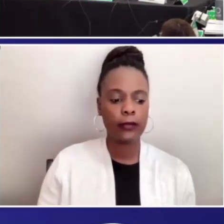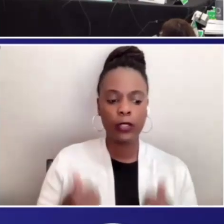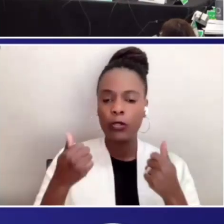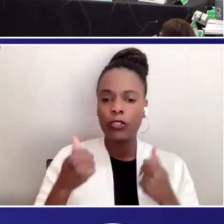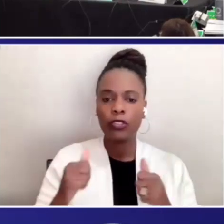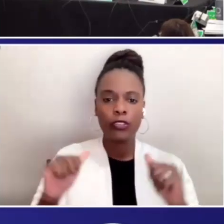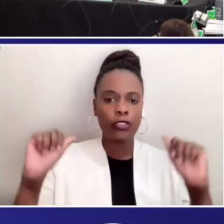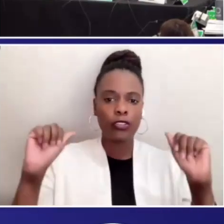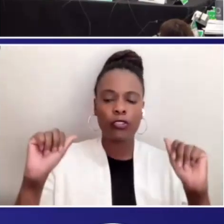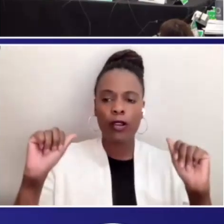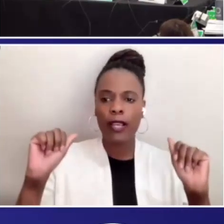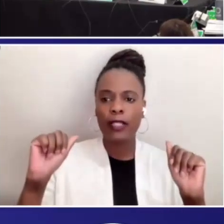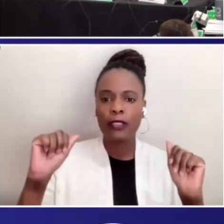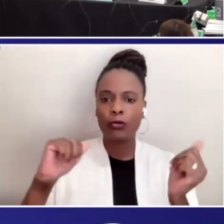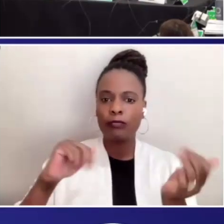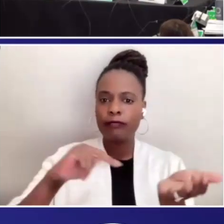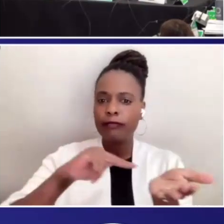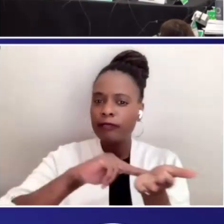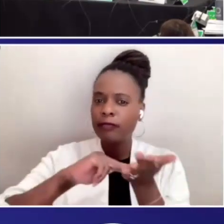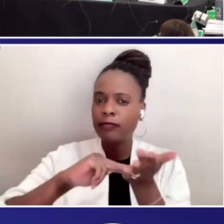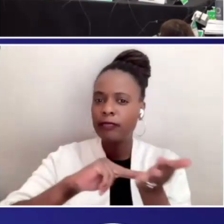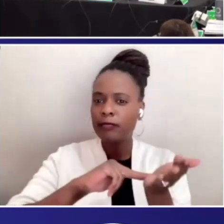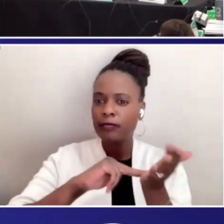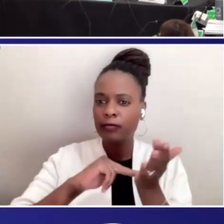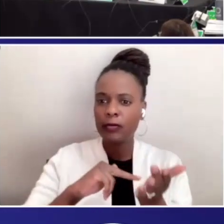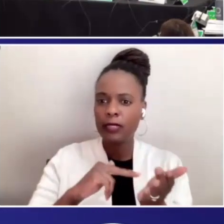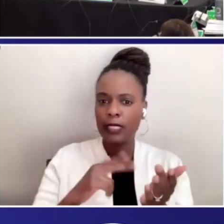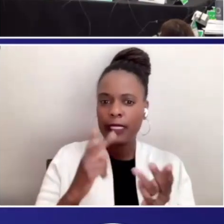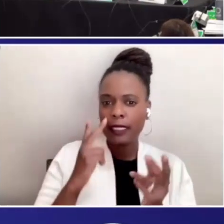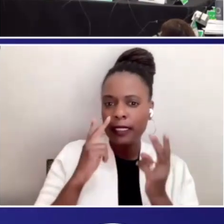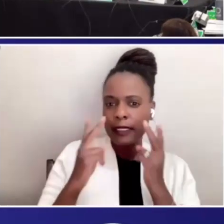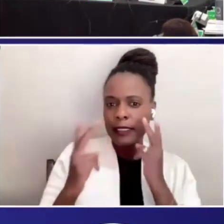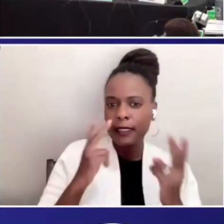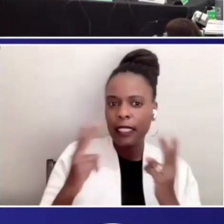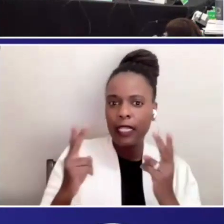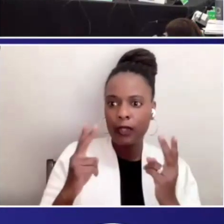walk-through and nail down as much where we don't have disagreements as we can.